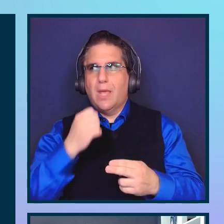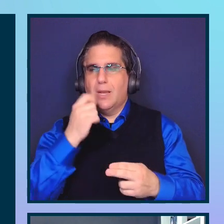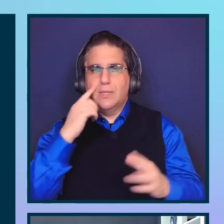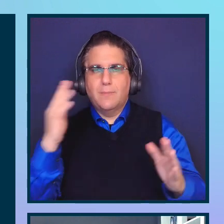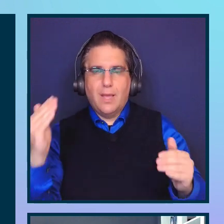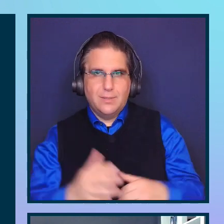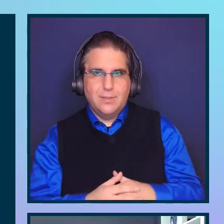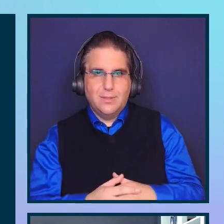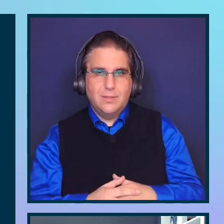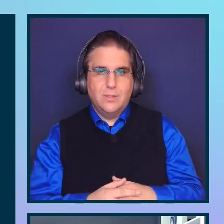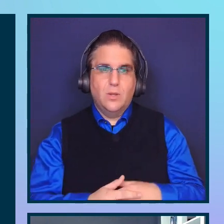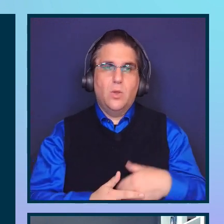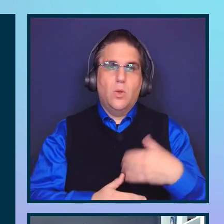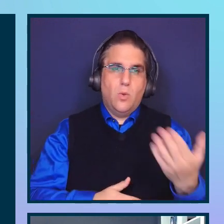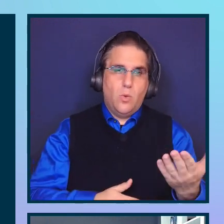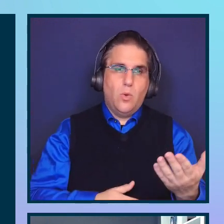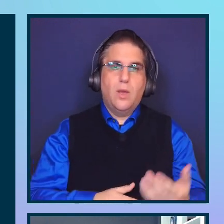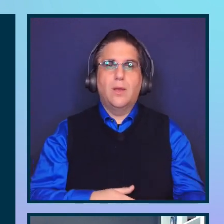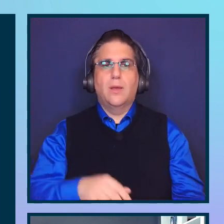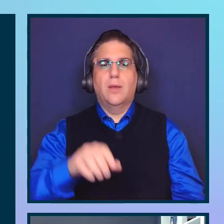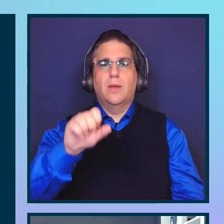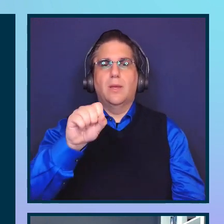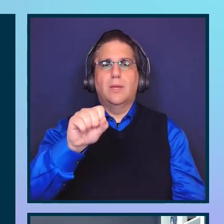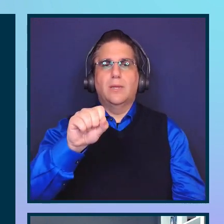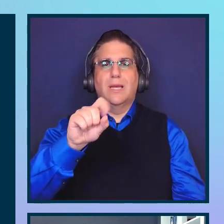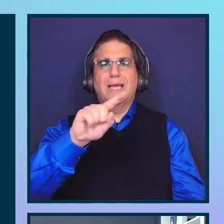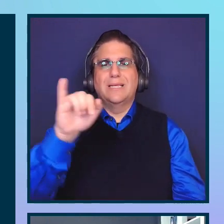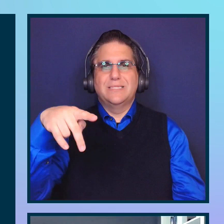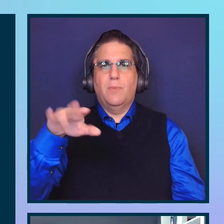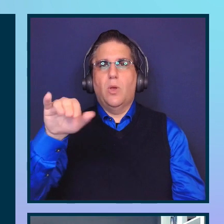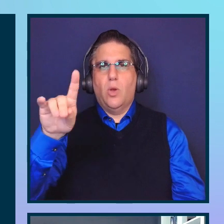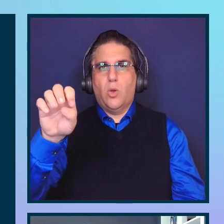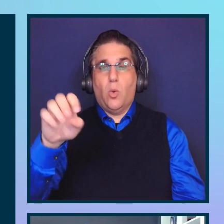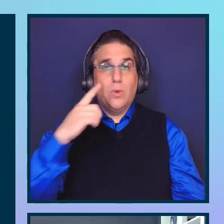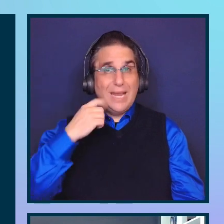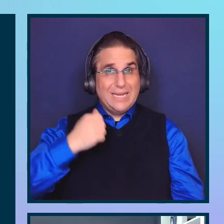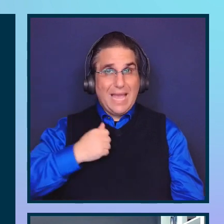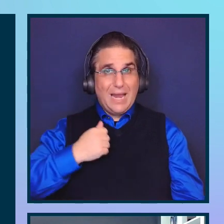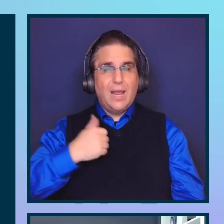is the zip code. In Canada we have in a specific format for a zip code. In the form there is no guidance